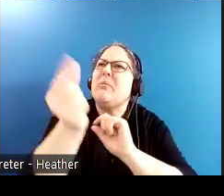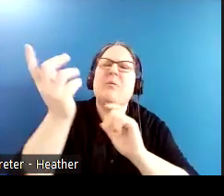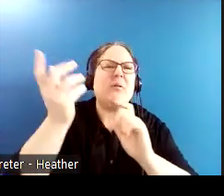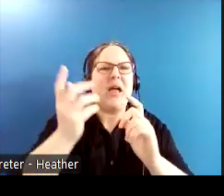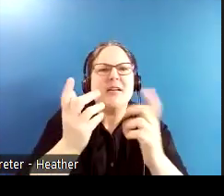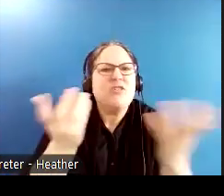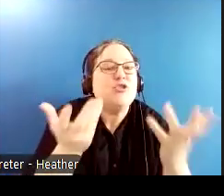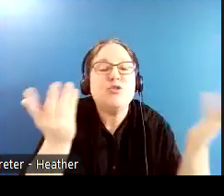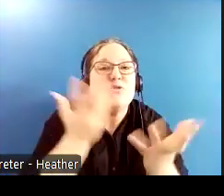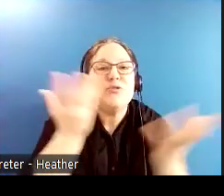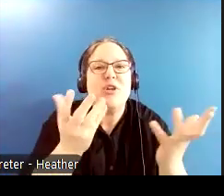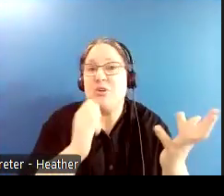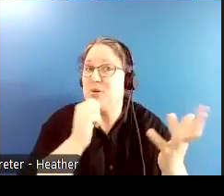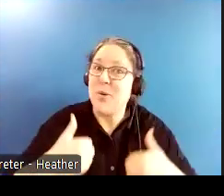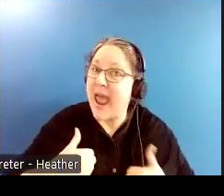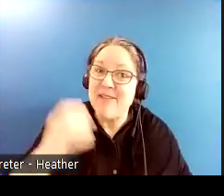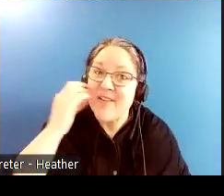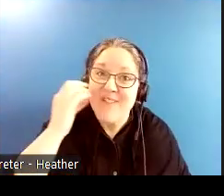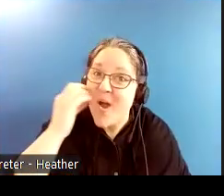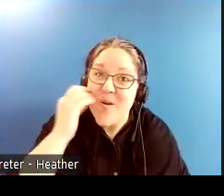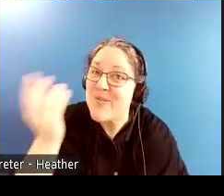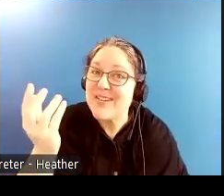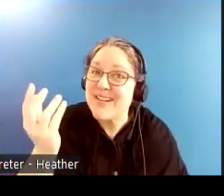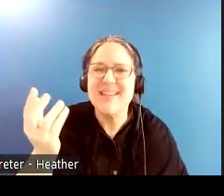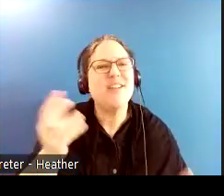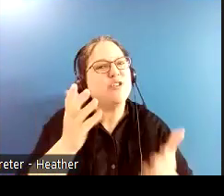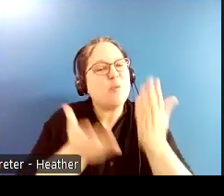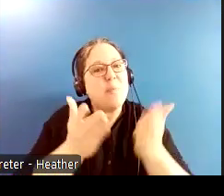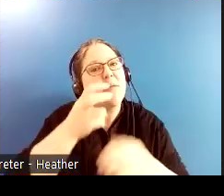you don't have an iPhone. And so, this might have been one of the more uh advanced and interesting